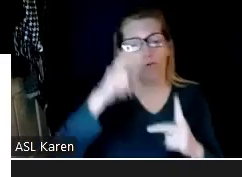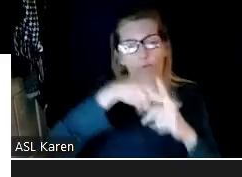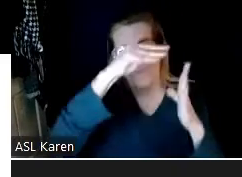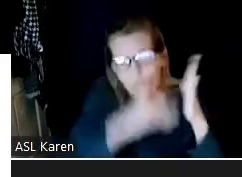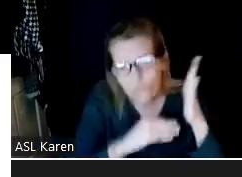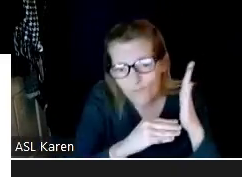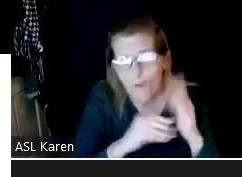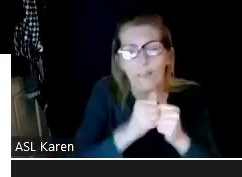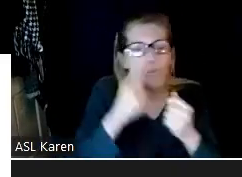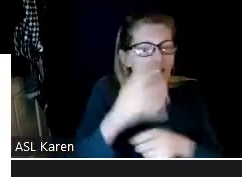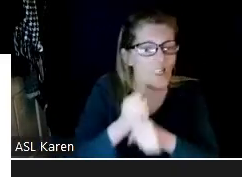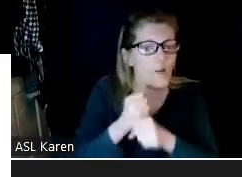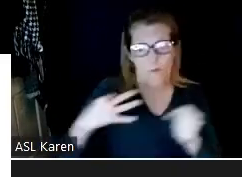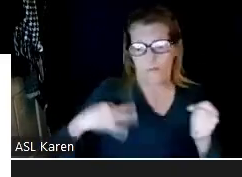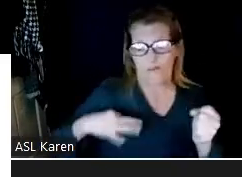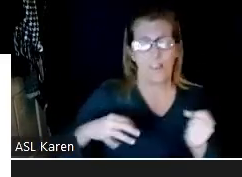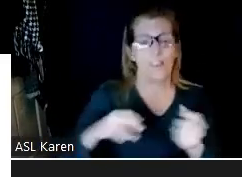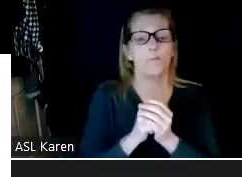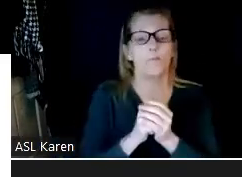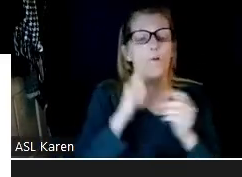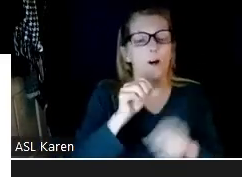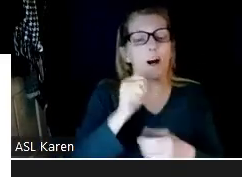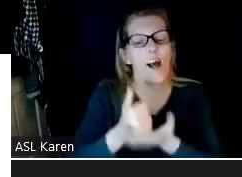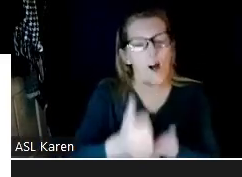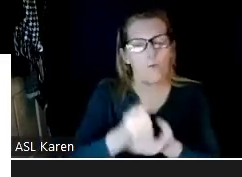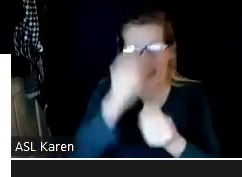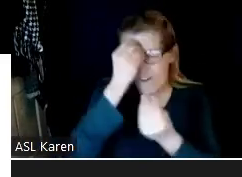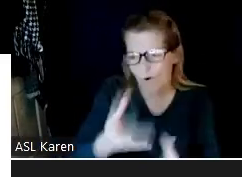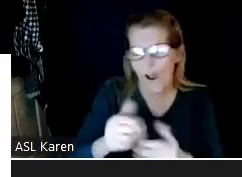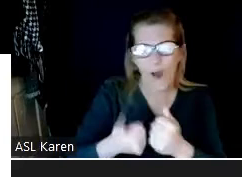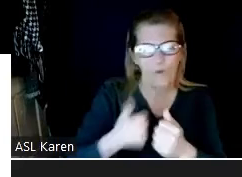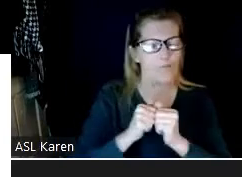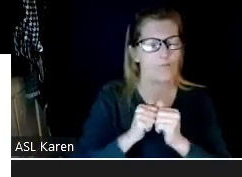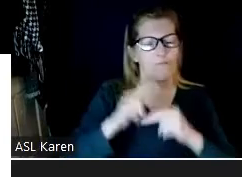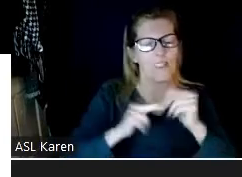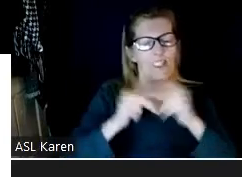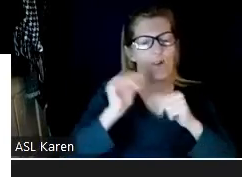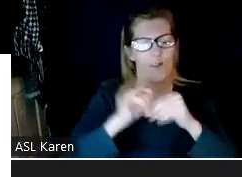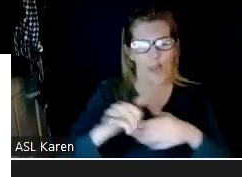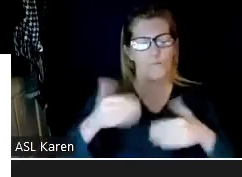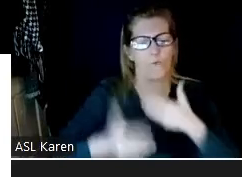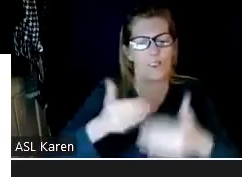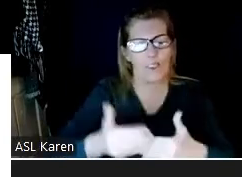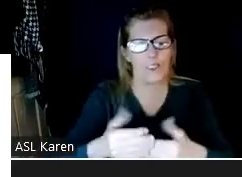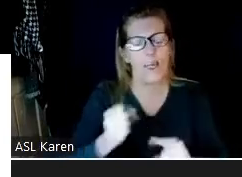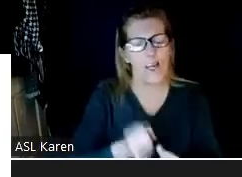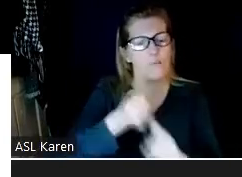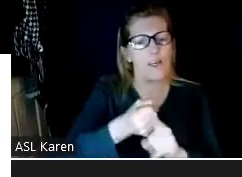seeking benefits should work will help inform how we build that process, and could impact our staffing levels as well.